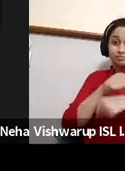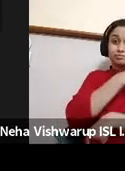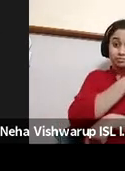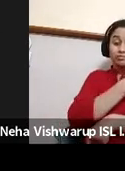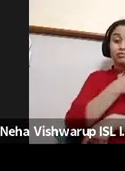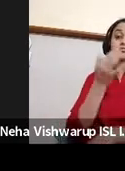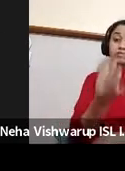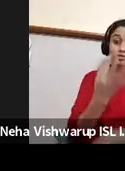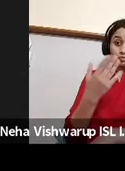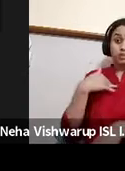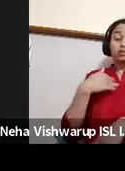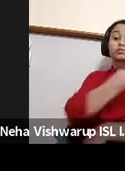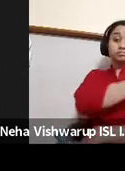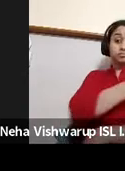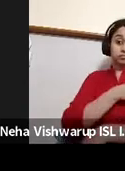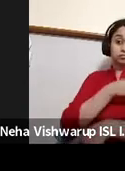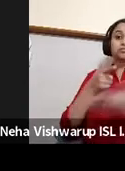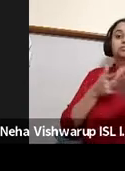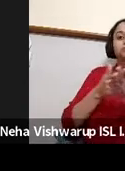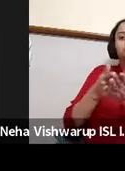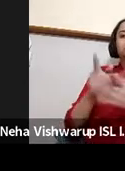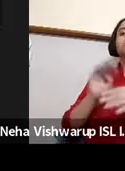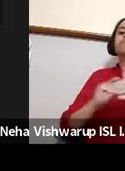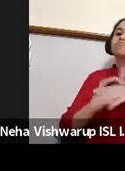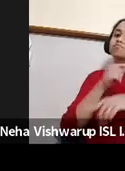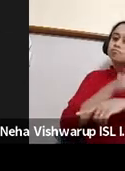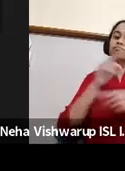charged symbol of working-class pride later crystallized by the by the release